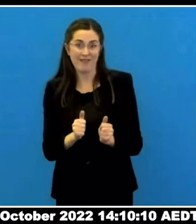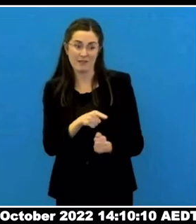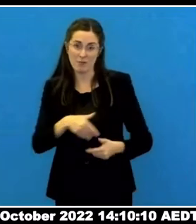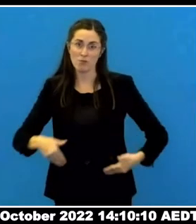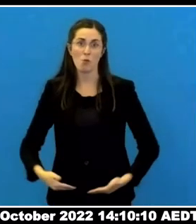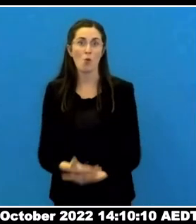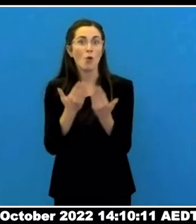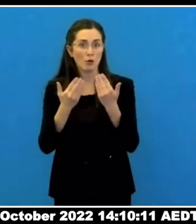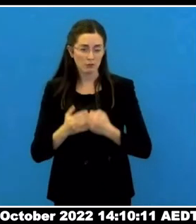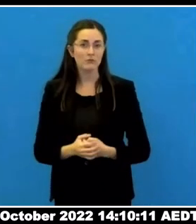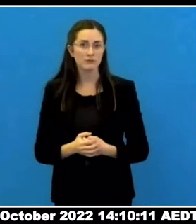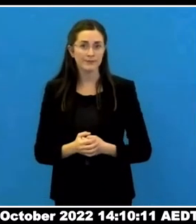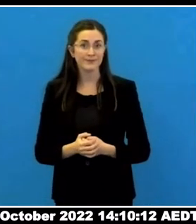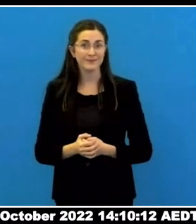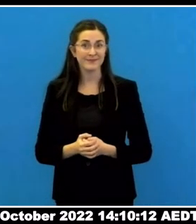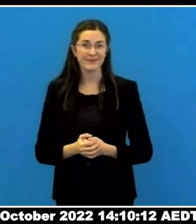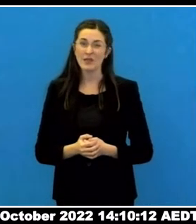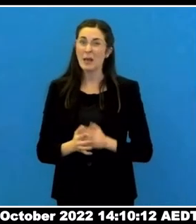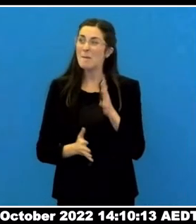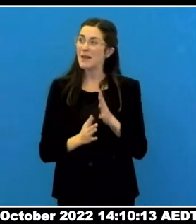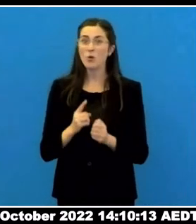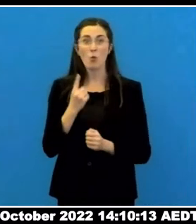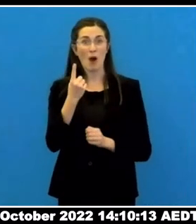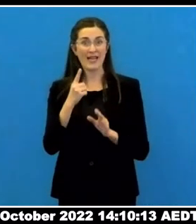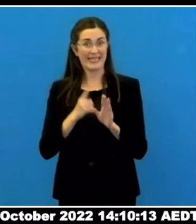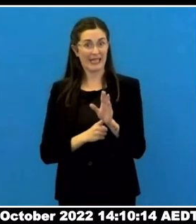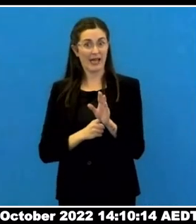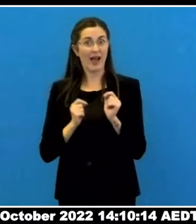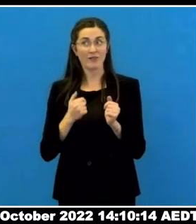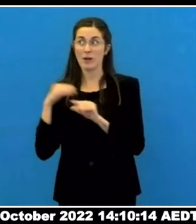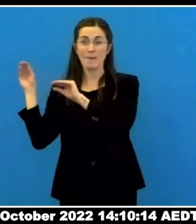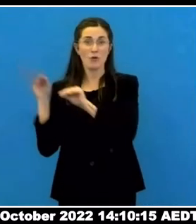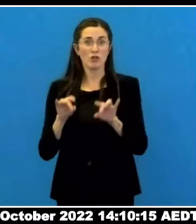The first year in Australia was a very difficult time for me.